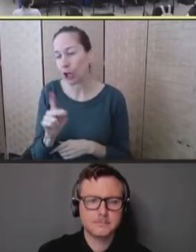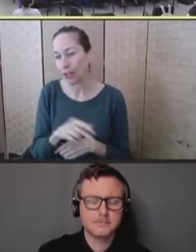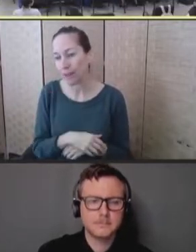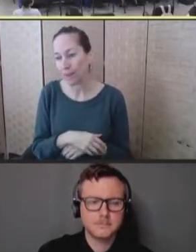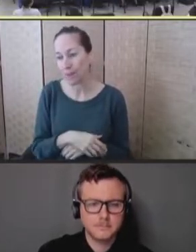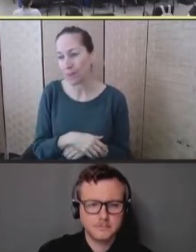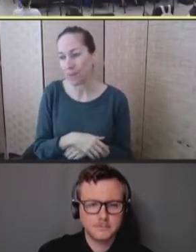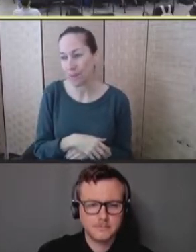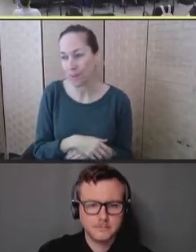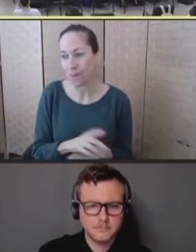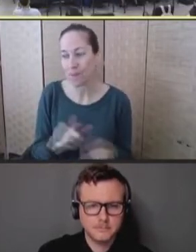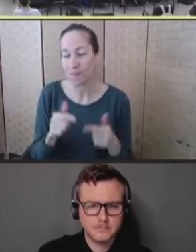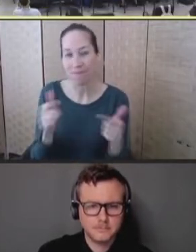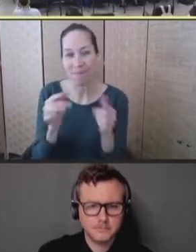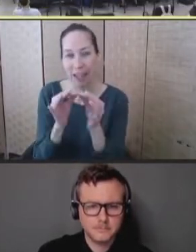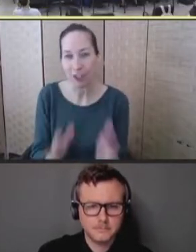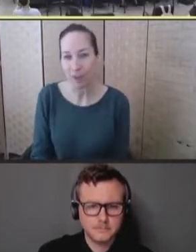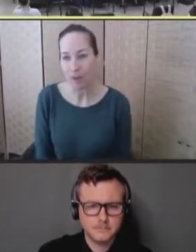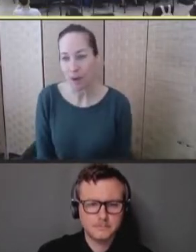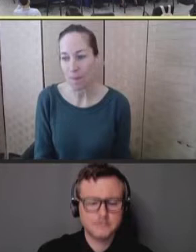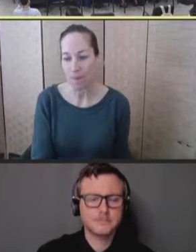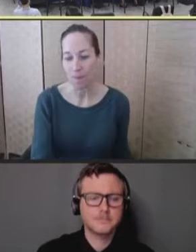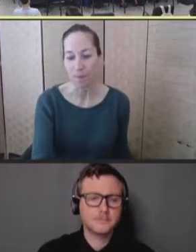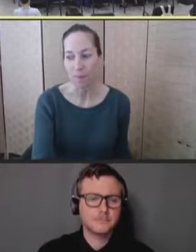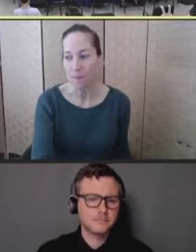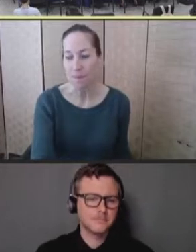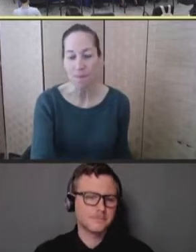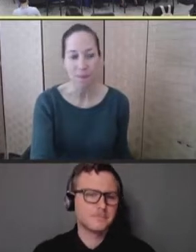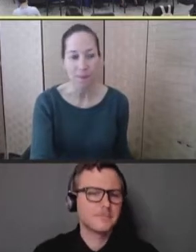I wanted to ask the question you probably hear it often.